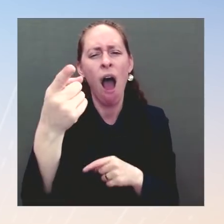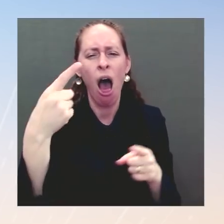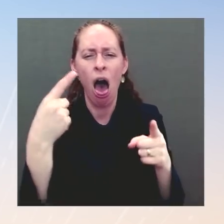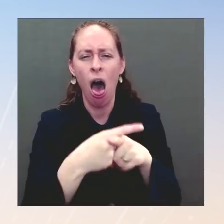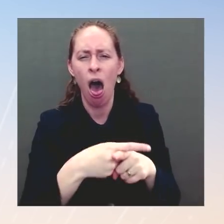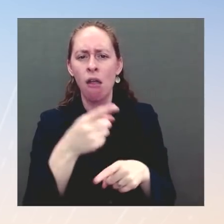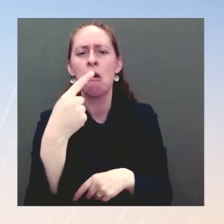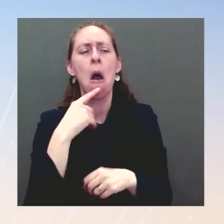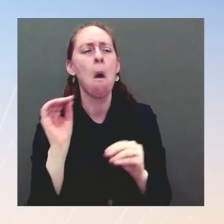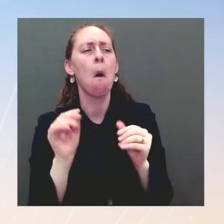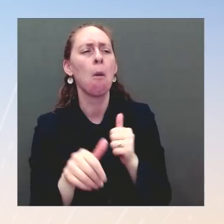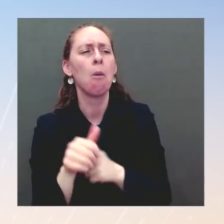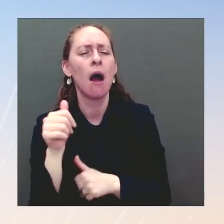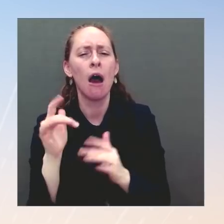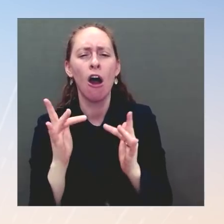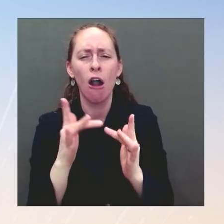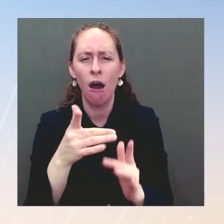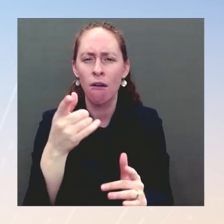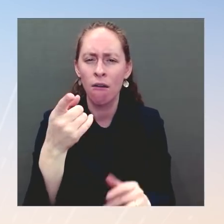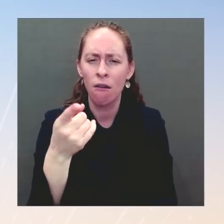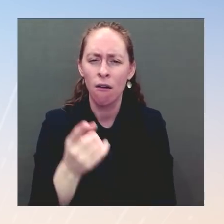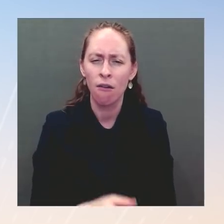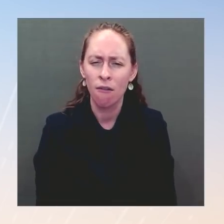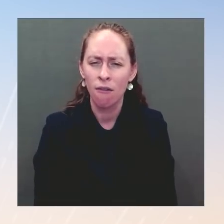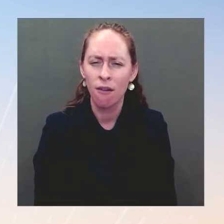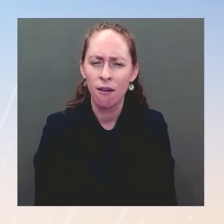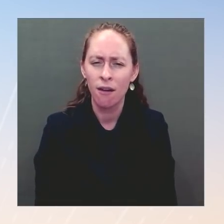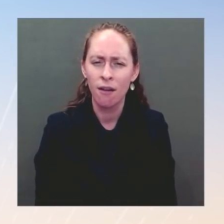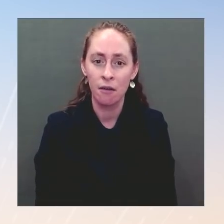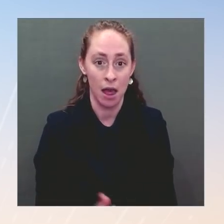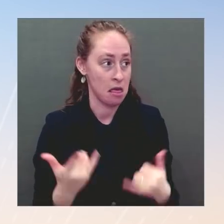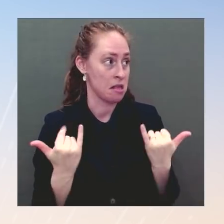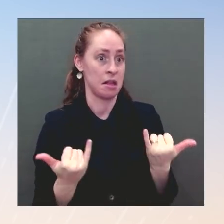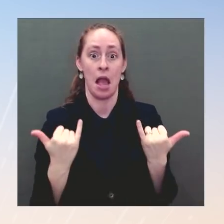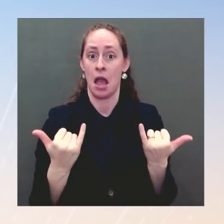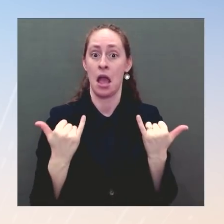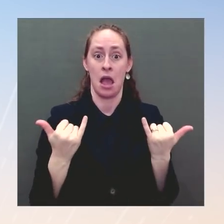as it relates to cyber here. The FBI and all of the agencies in the government